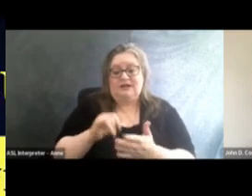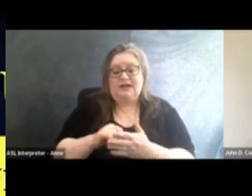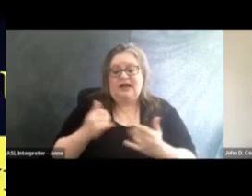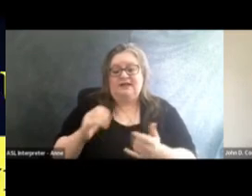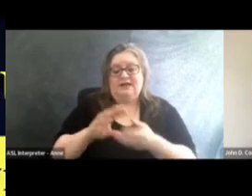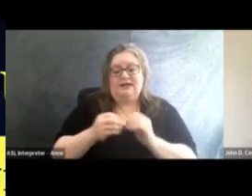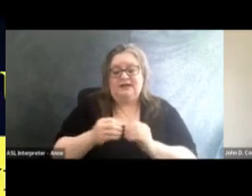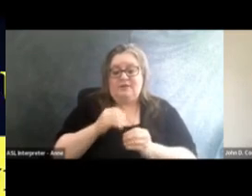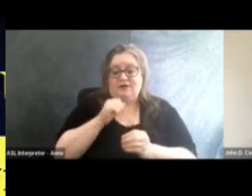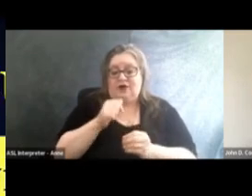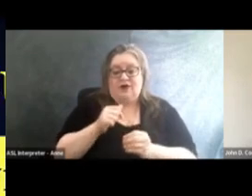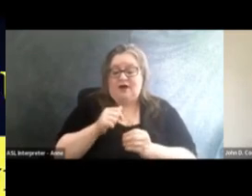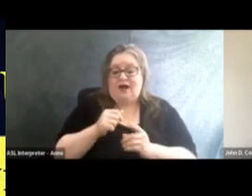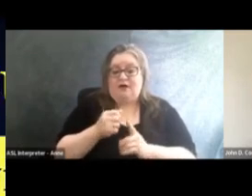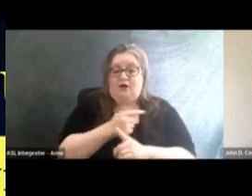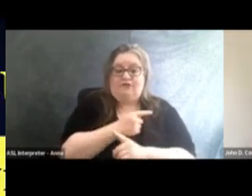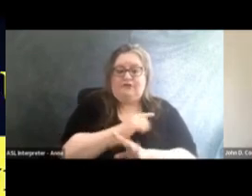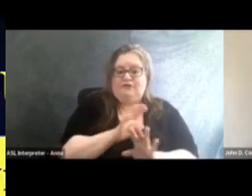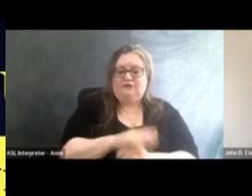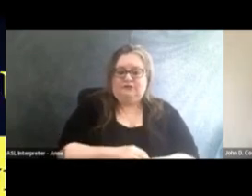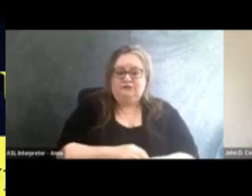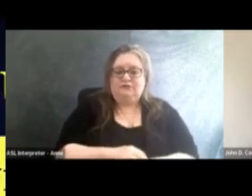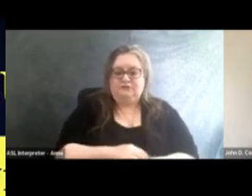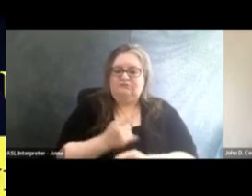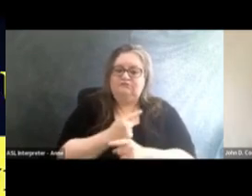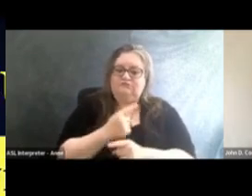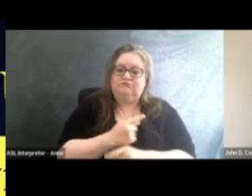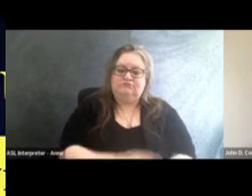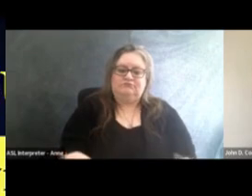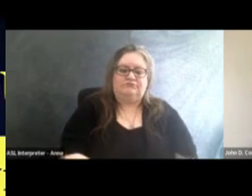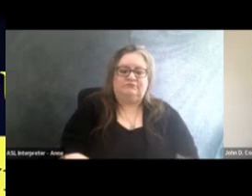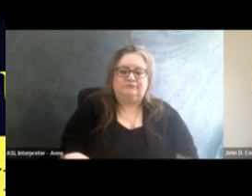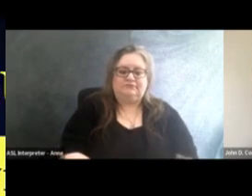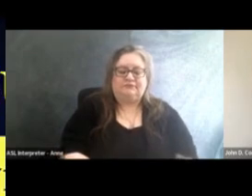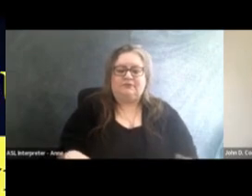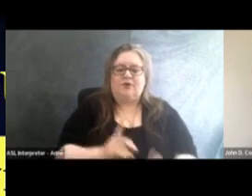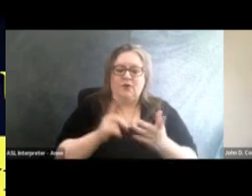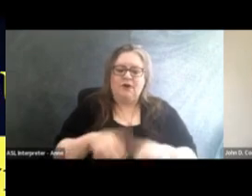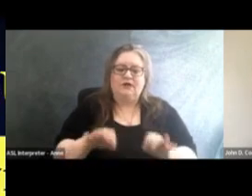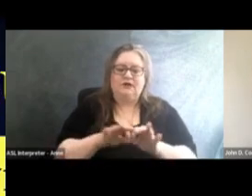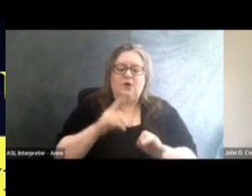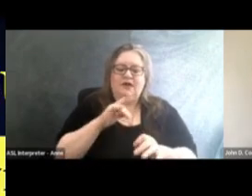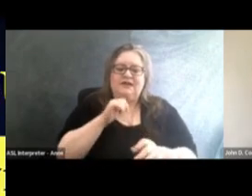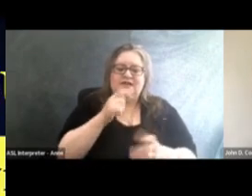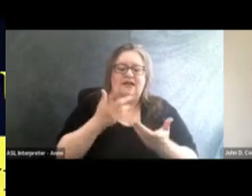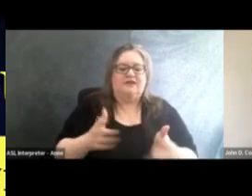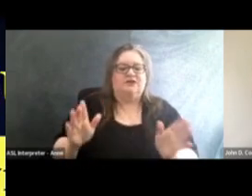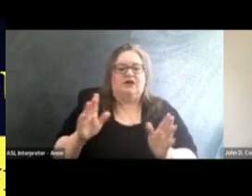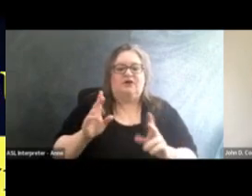are not very far off. But what's important here is, you know, the it's not the general population that comes for substance use